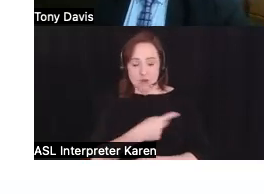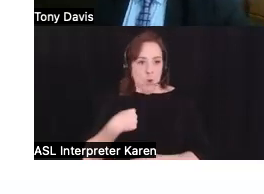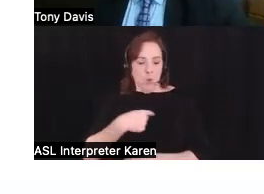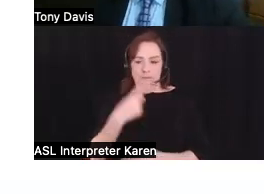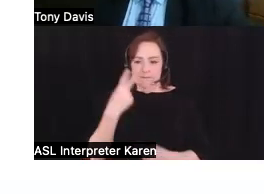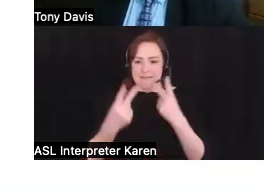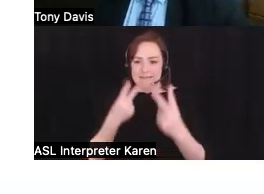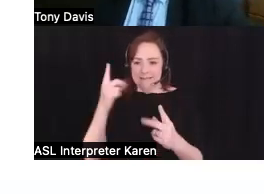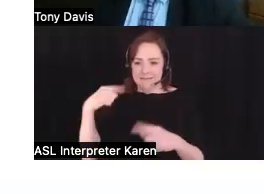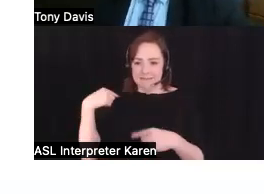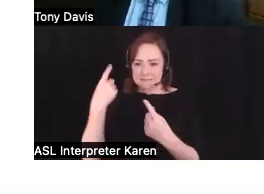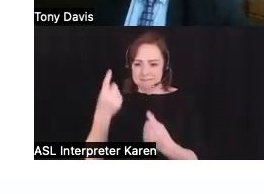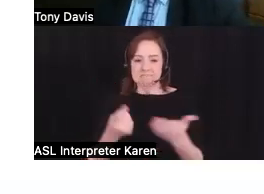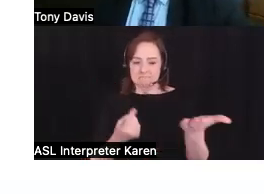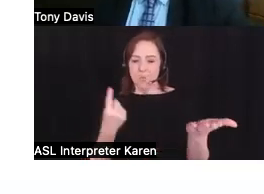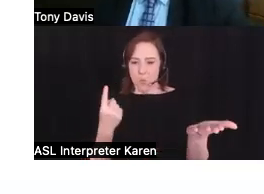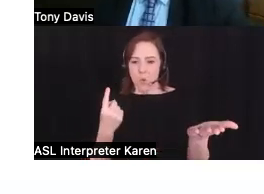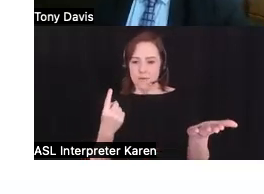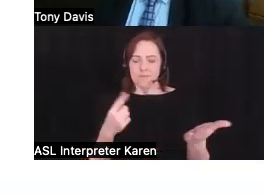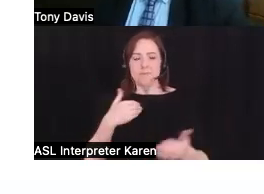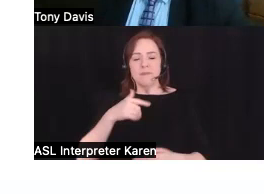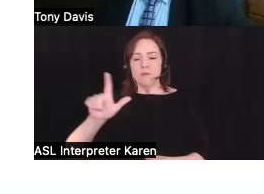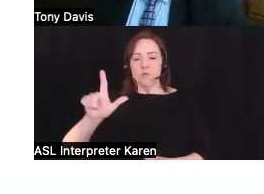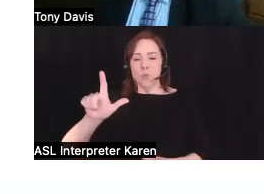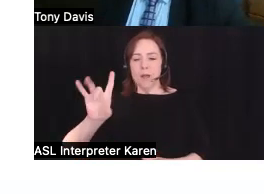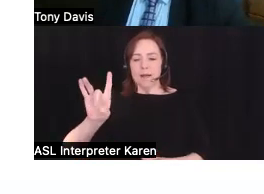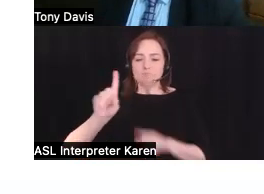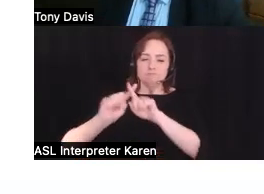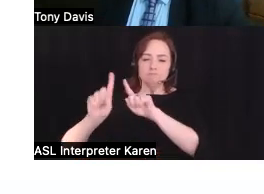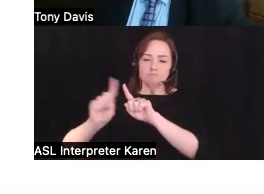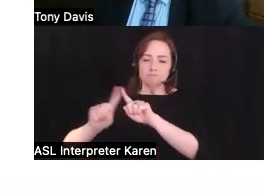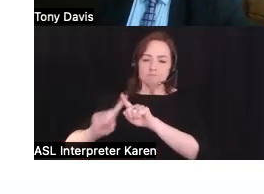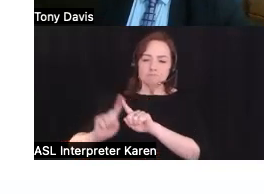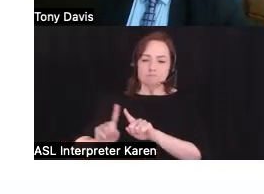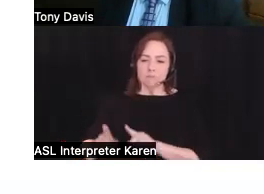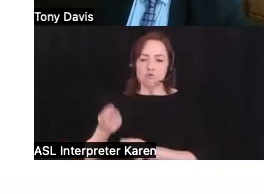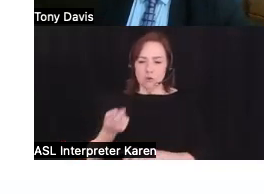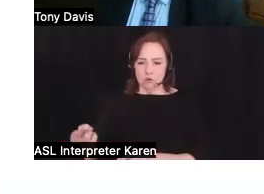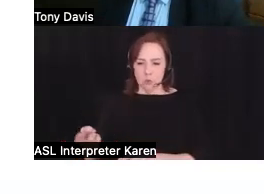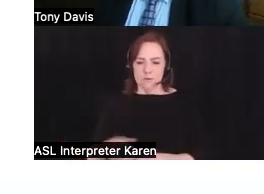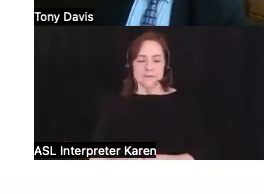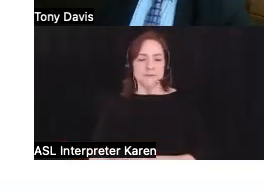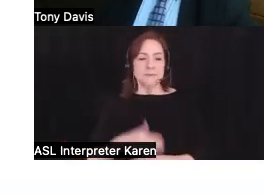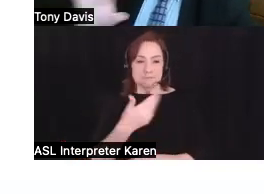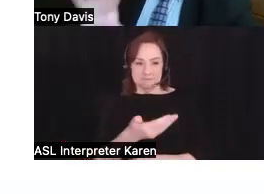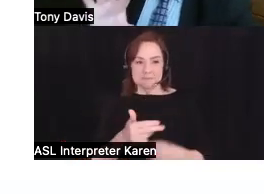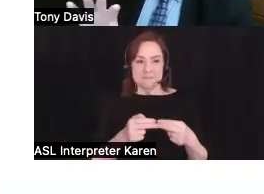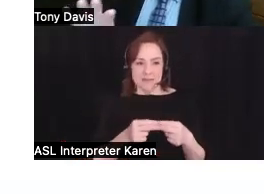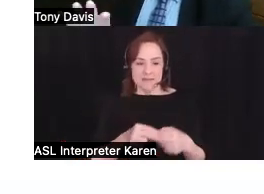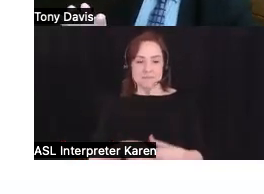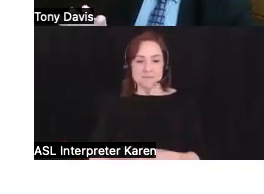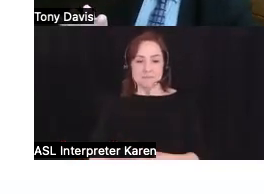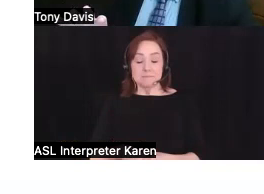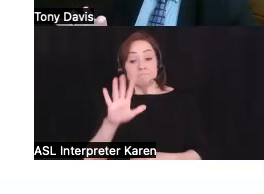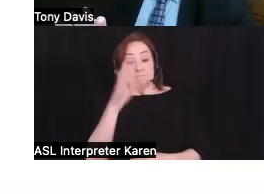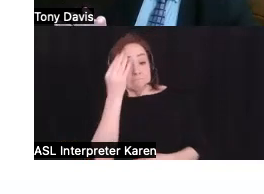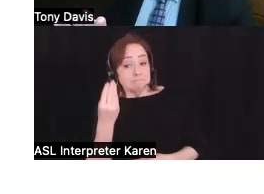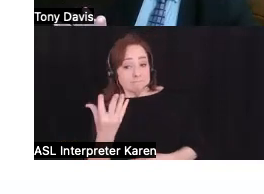28 different resources on here. next slide please. um by the way you can um that that